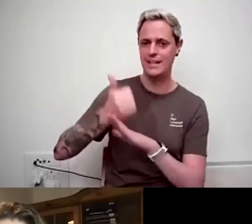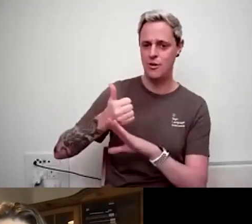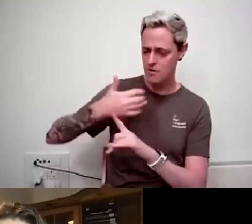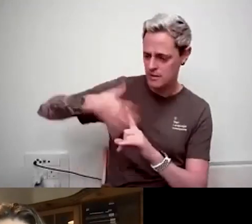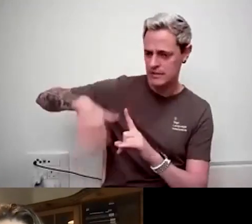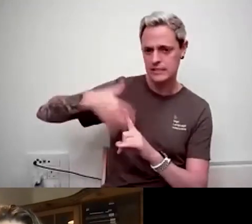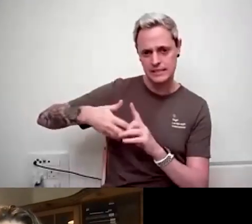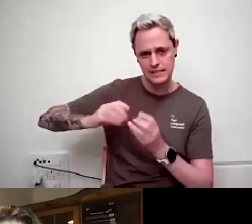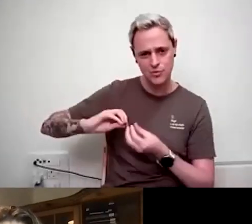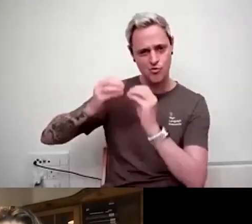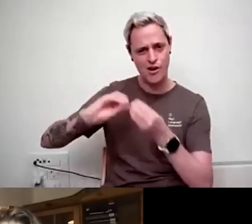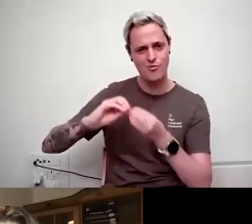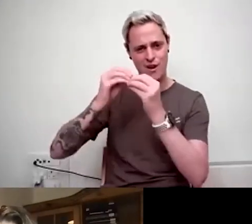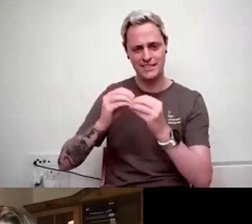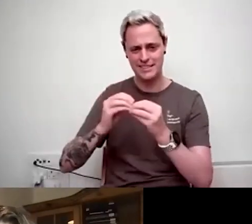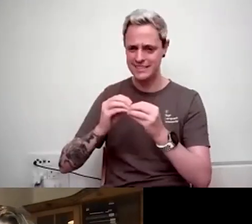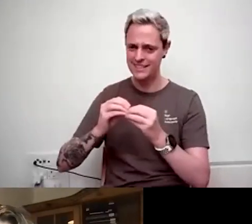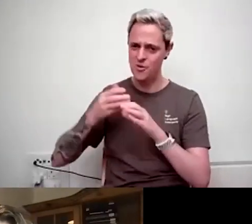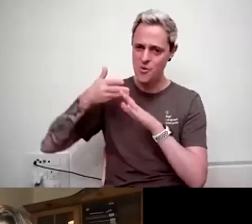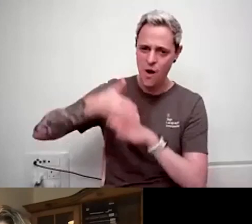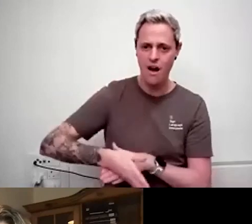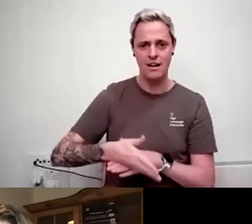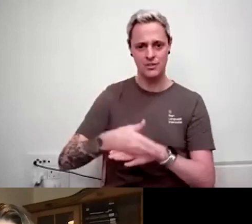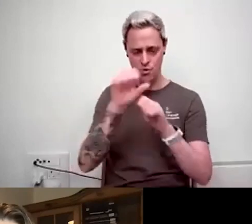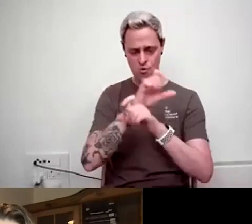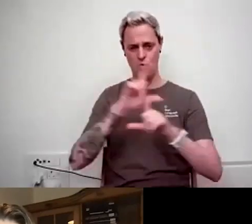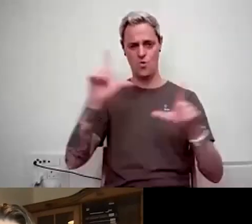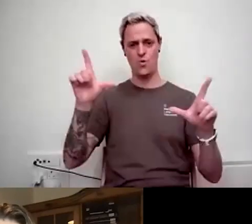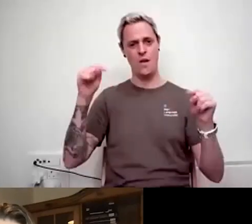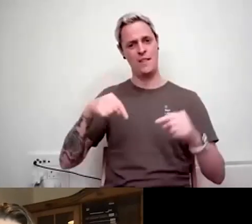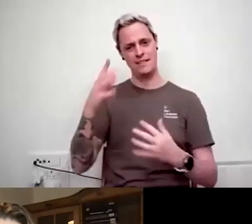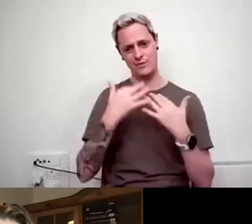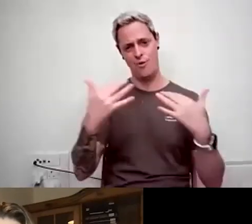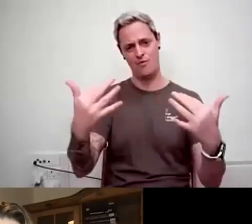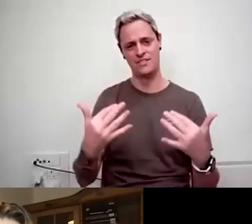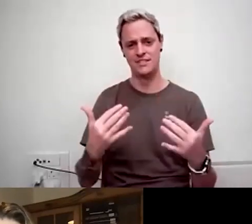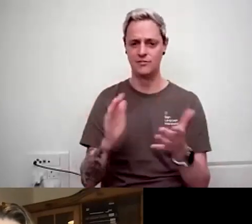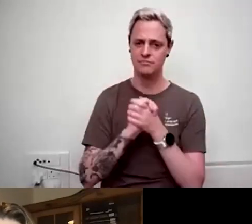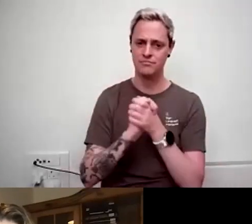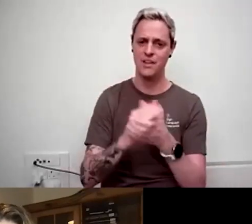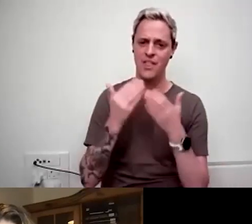you've gone just way beyond what I could have, or anyone could reasonably expect from you